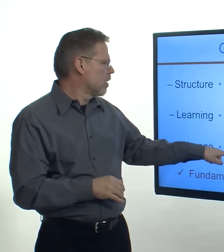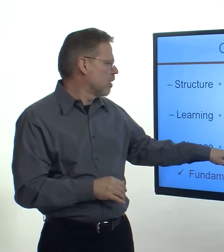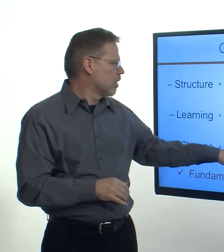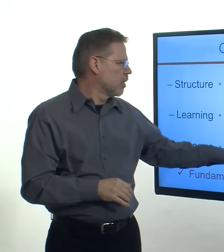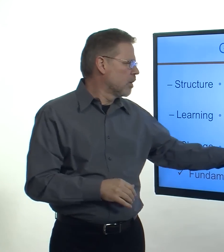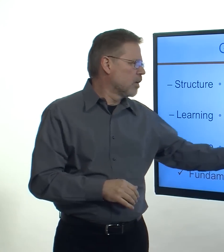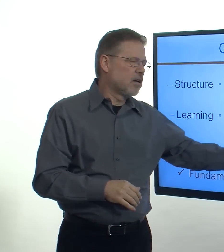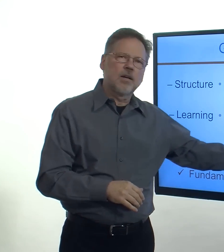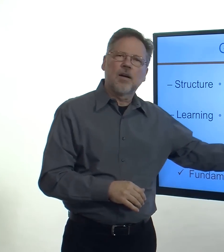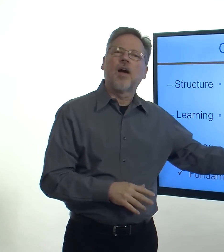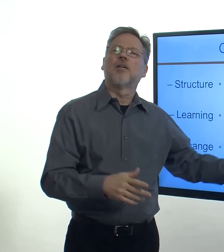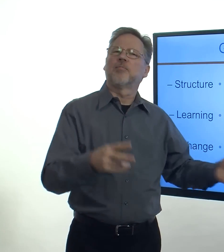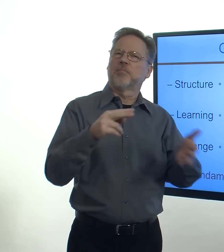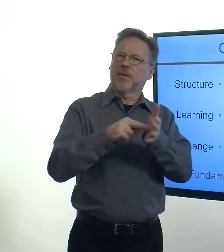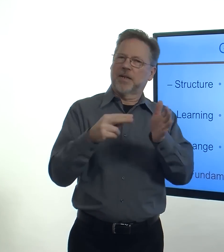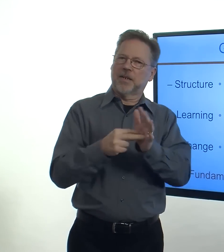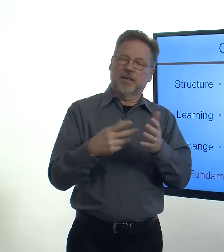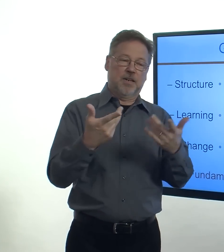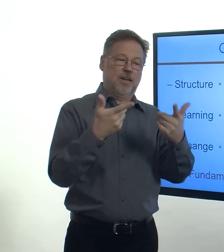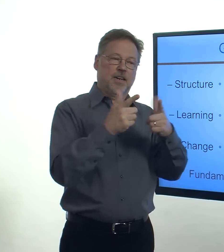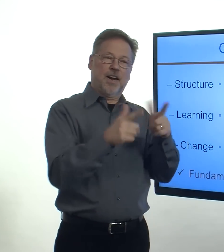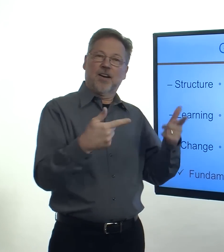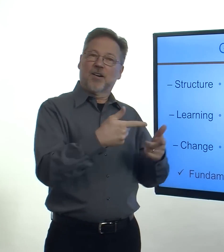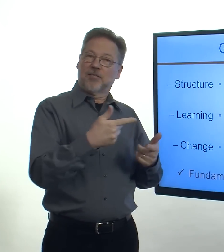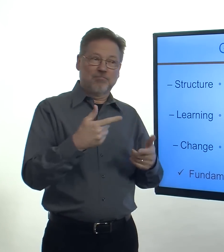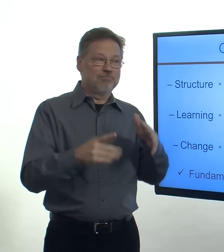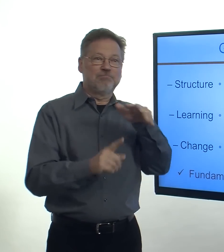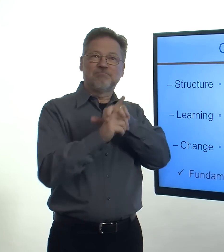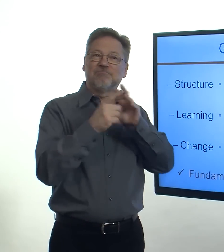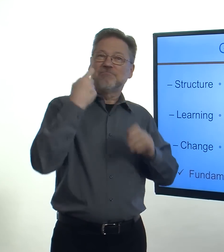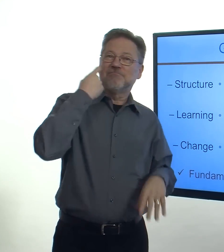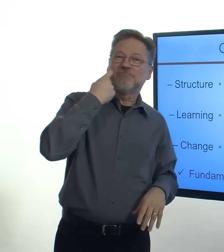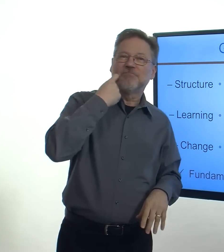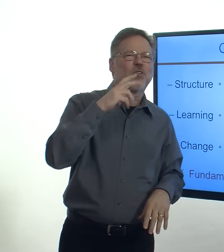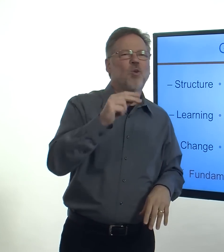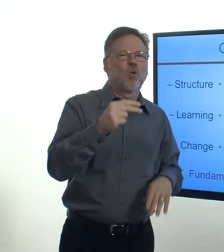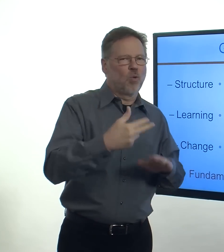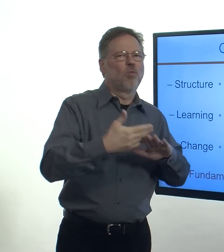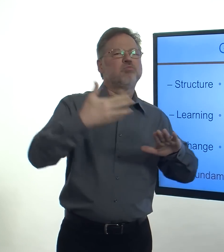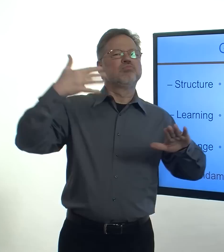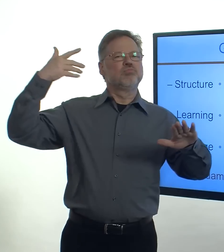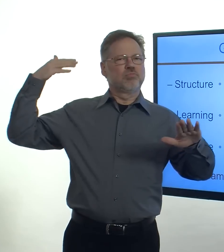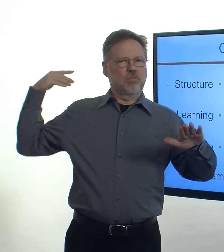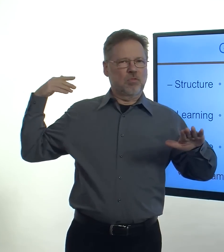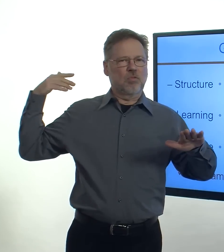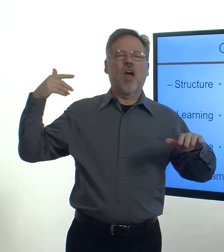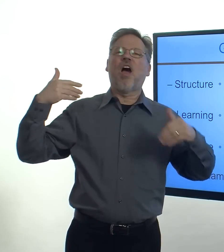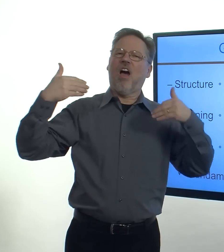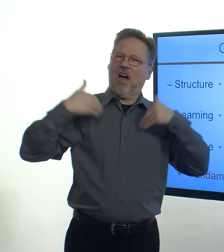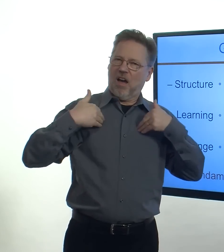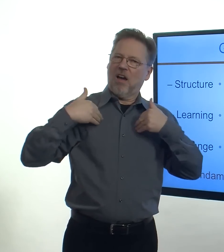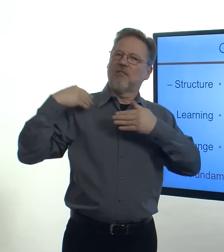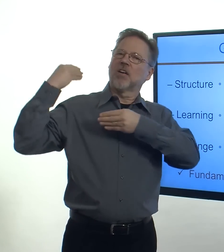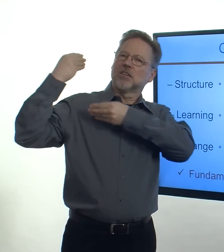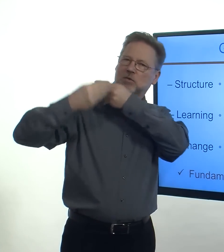language. This means that ASL is not as new as you might think. It has a long history